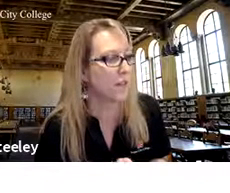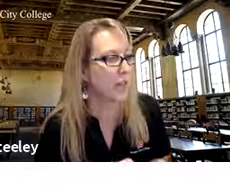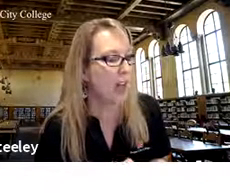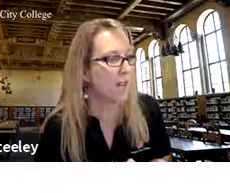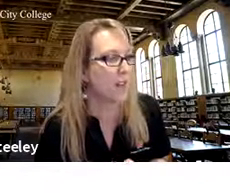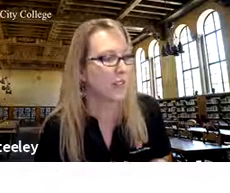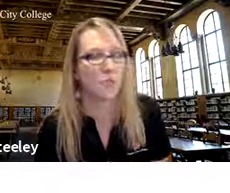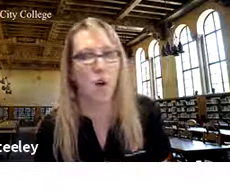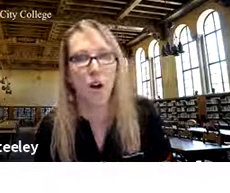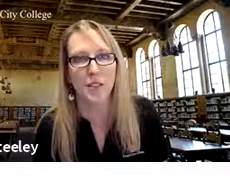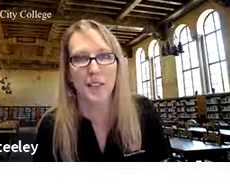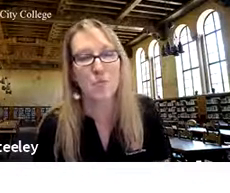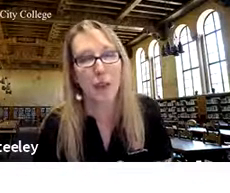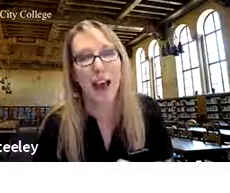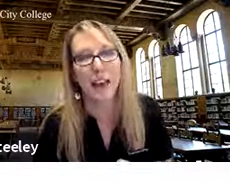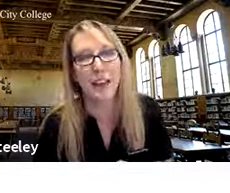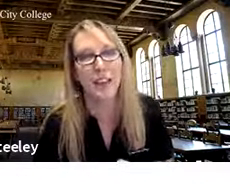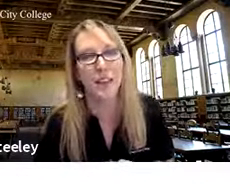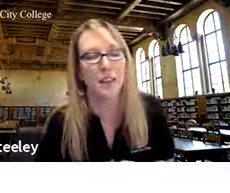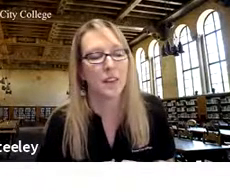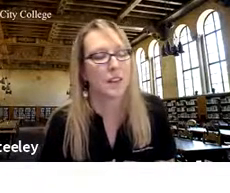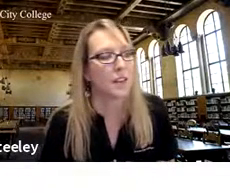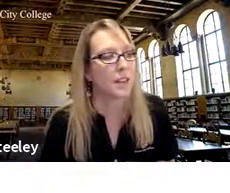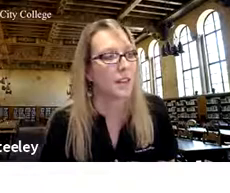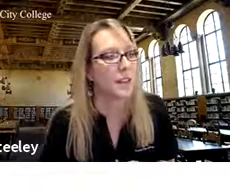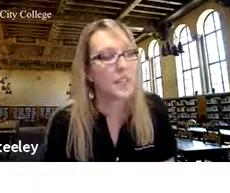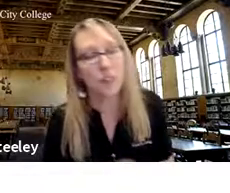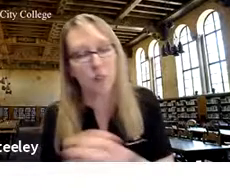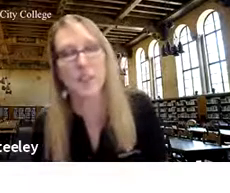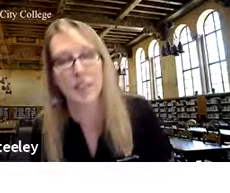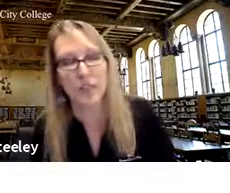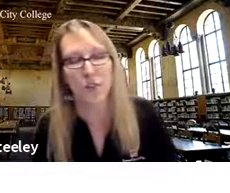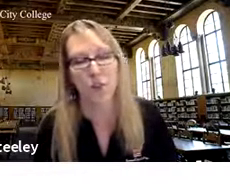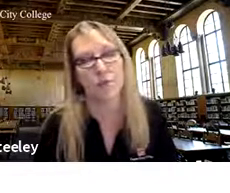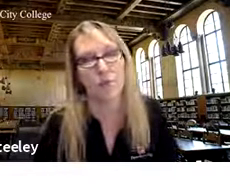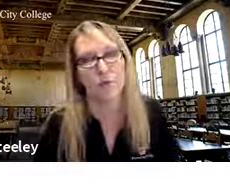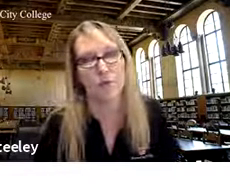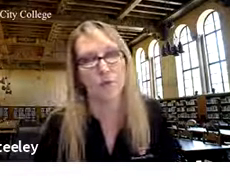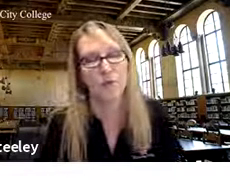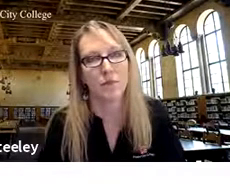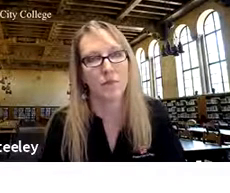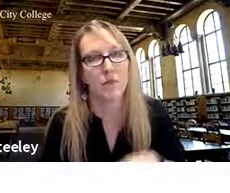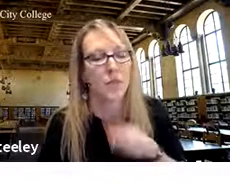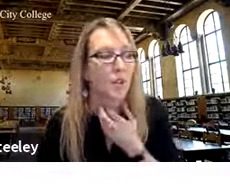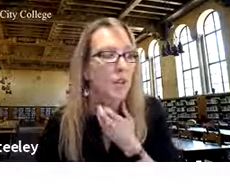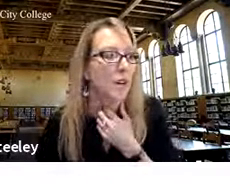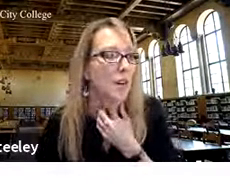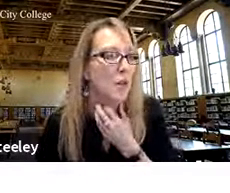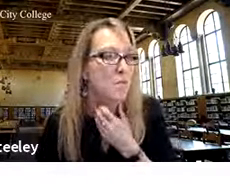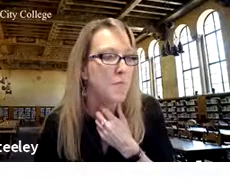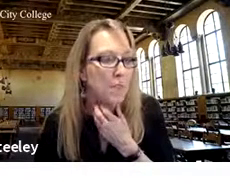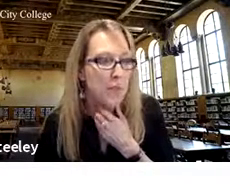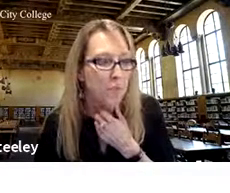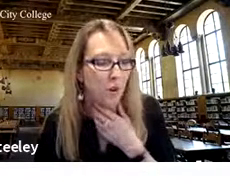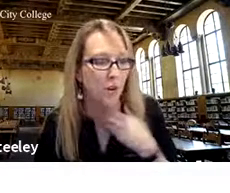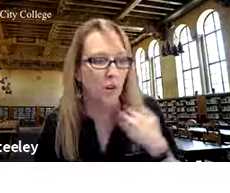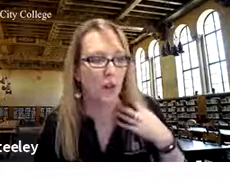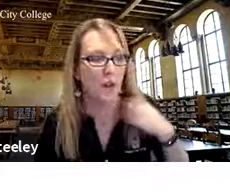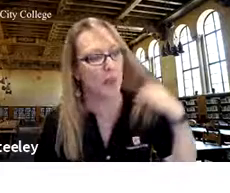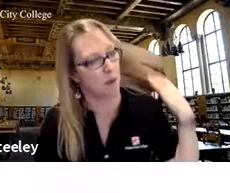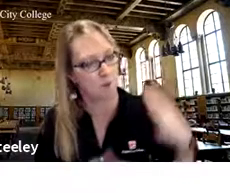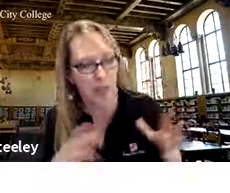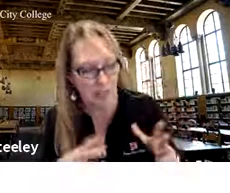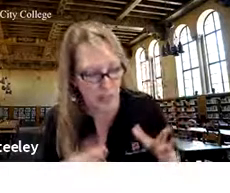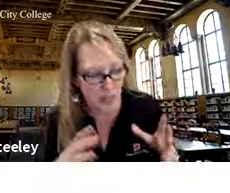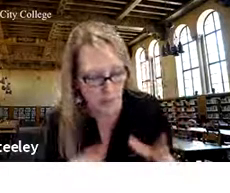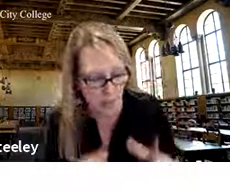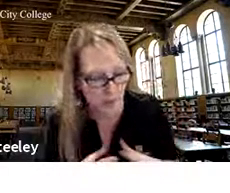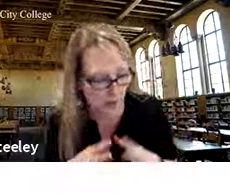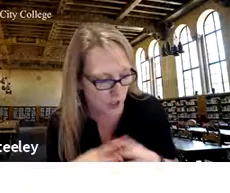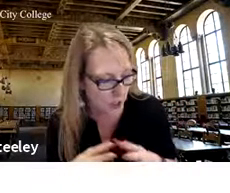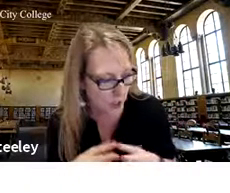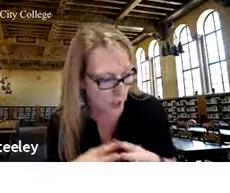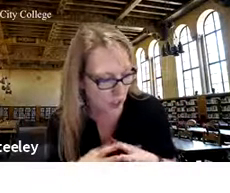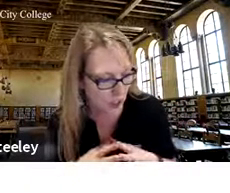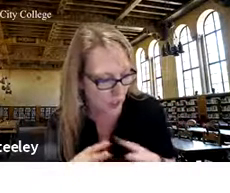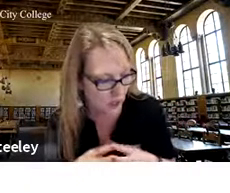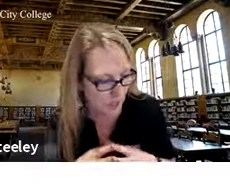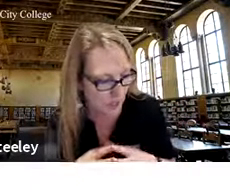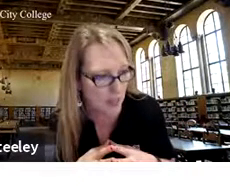they have a small setback, they still can be successful. Many people that bucket especially for first generation students and